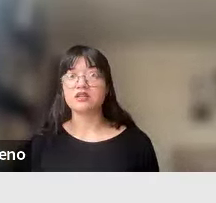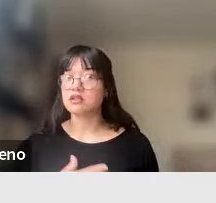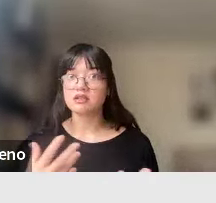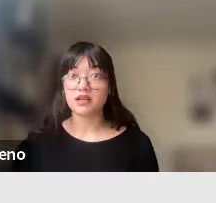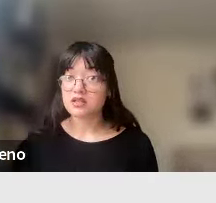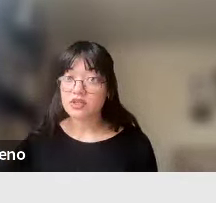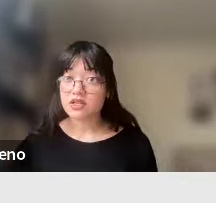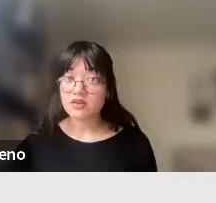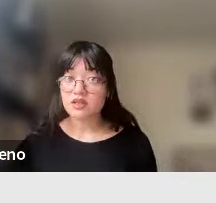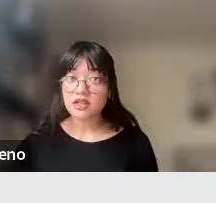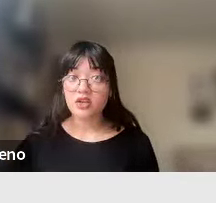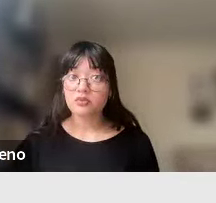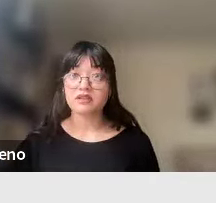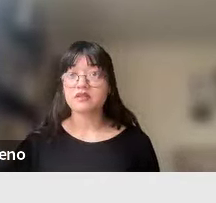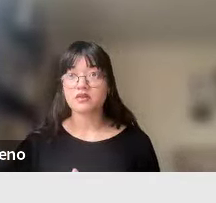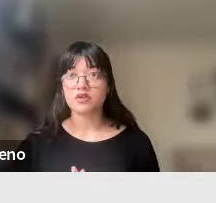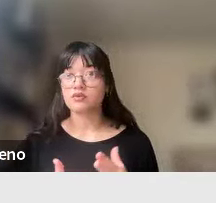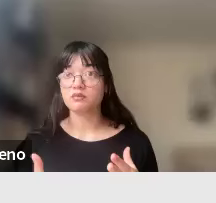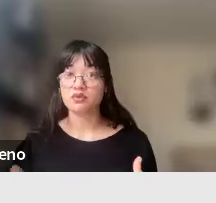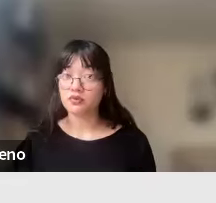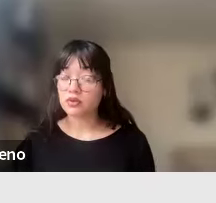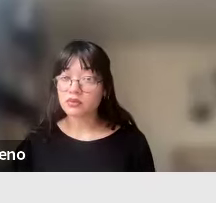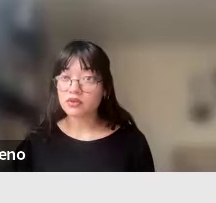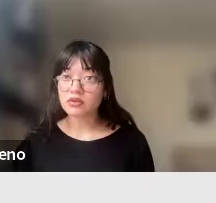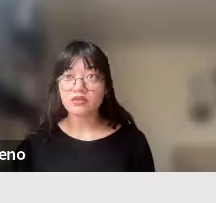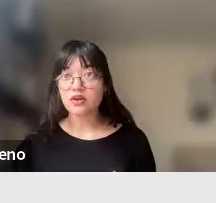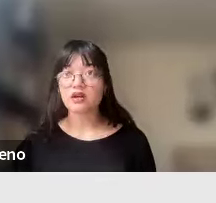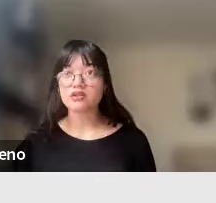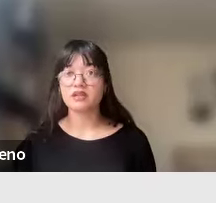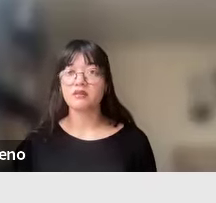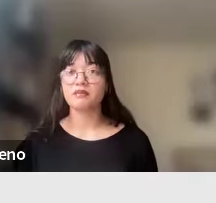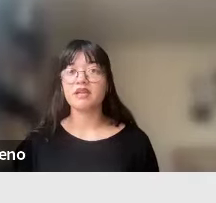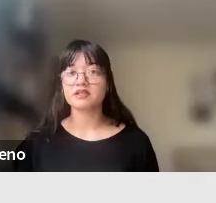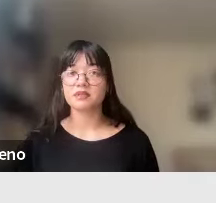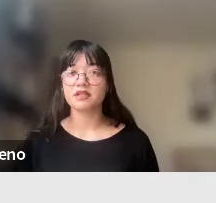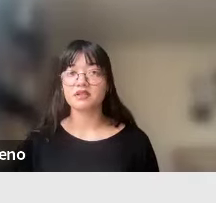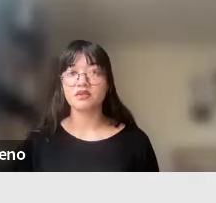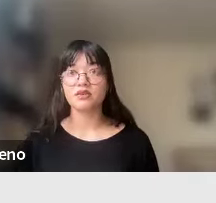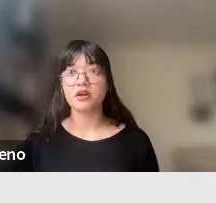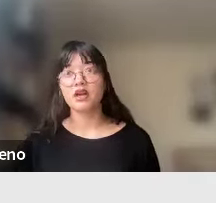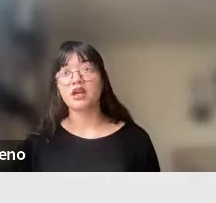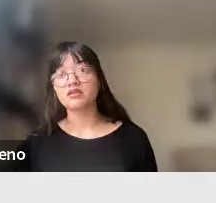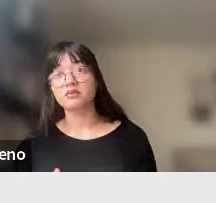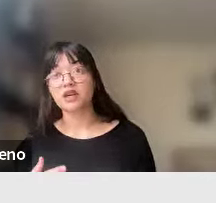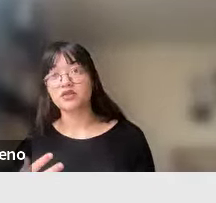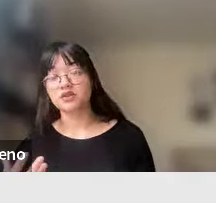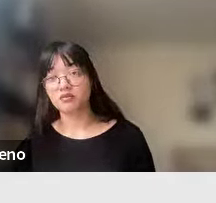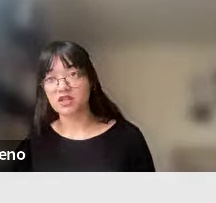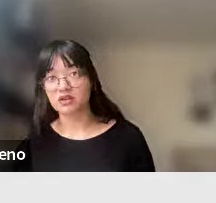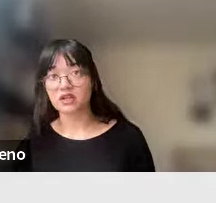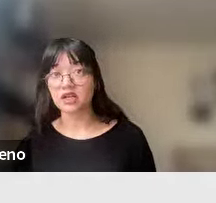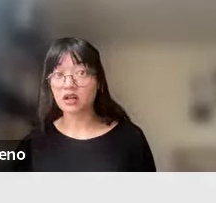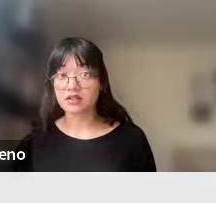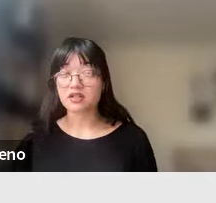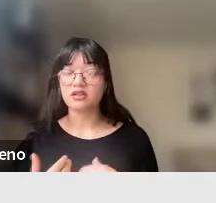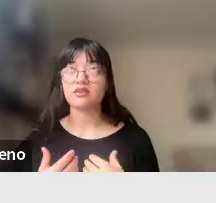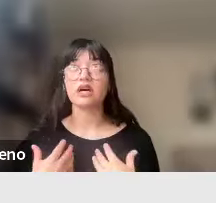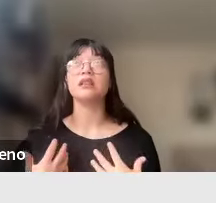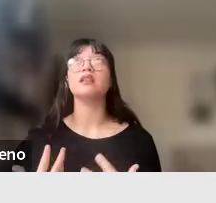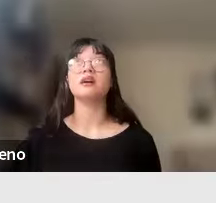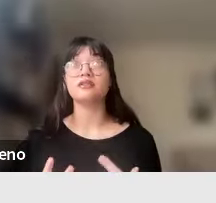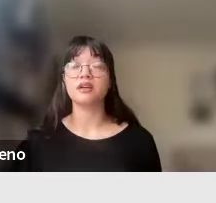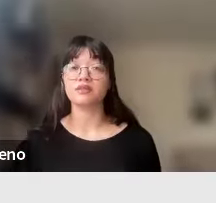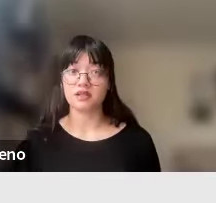I decided to attend UC Berkeley because it's the most affordable and even I love